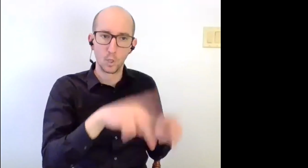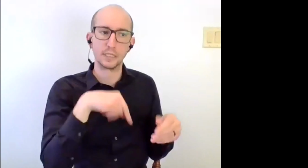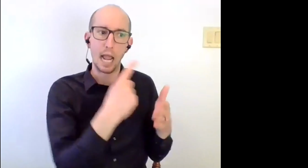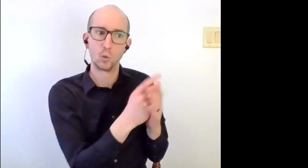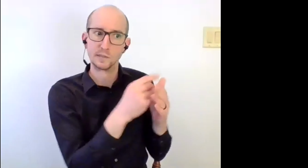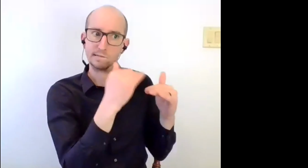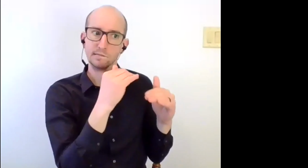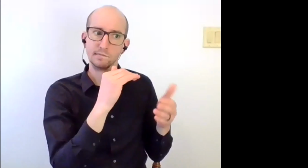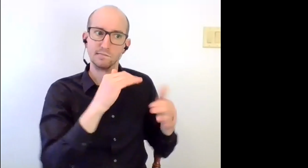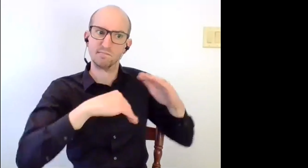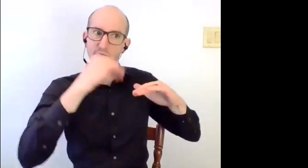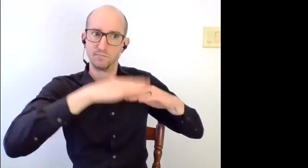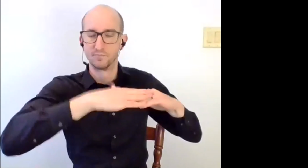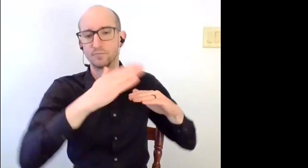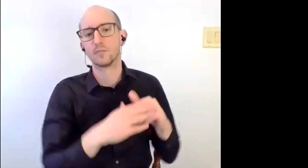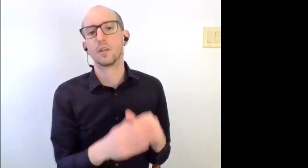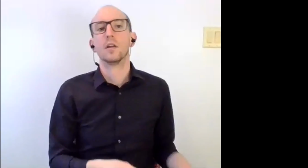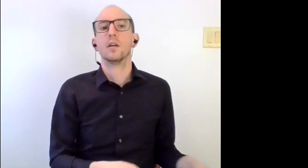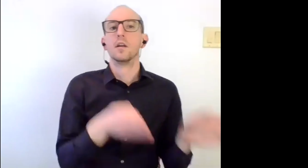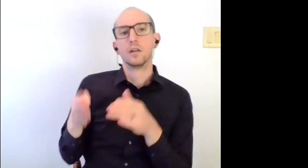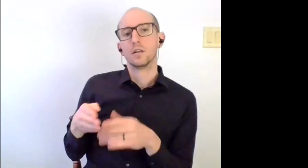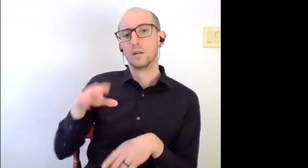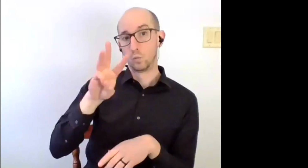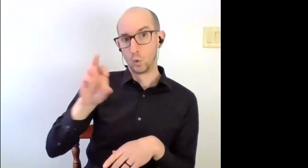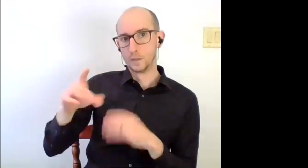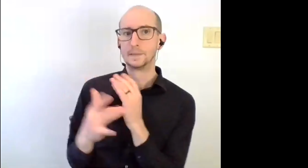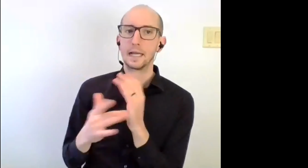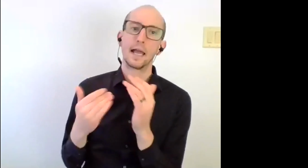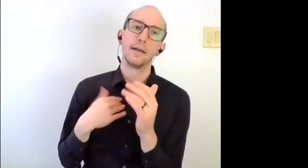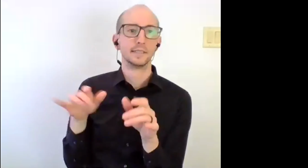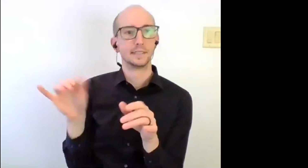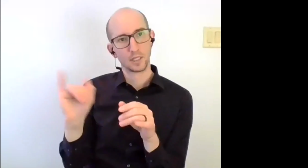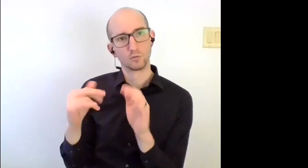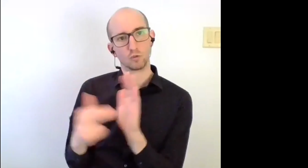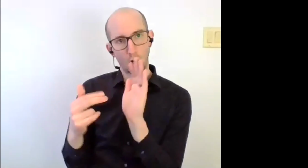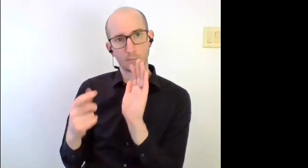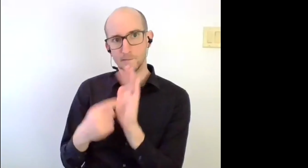that requires it to meet certain kinds of hours. Wood tech programsent to have that kind of accreditation. There are